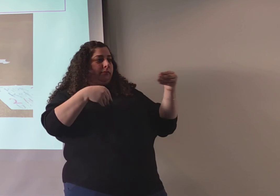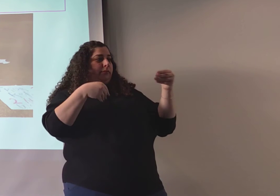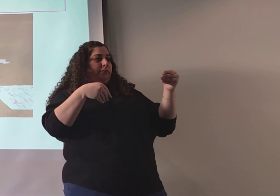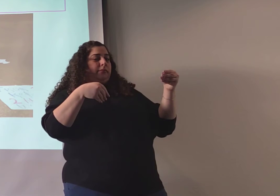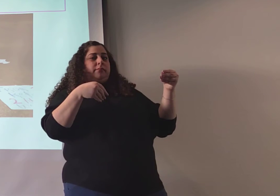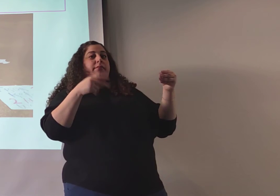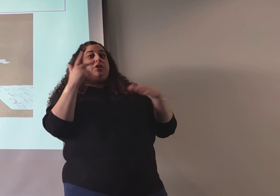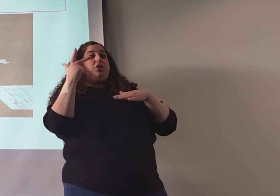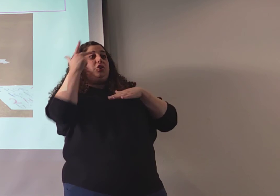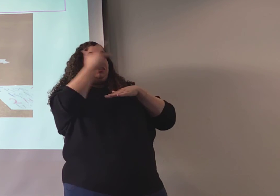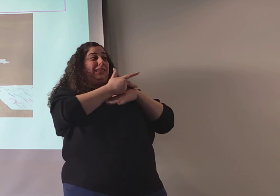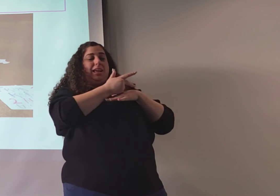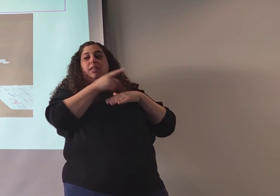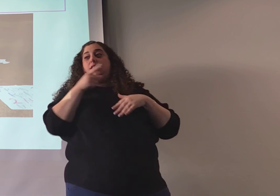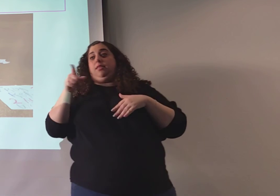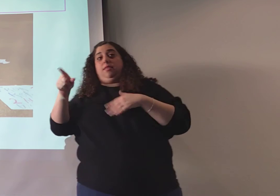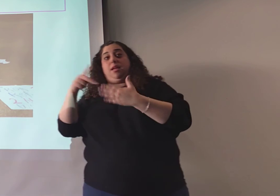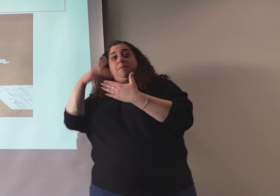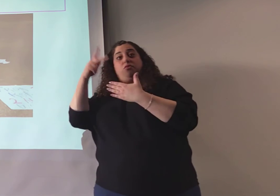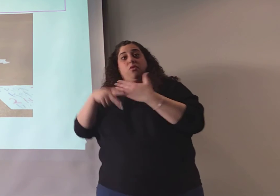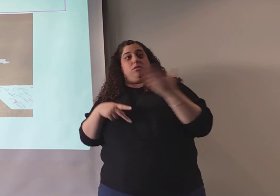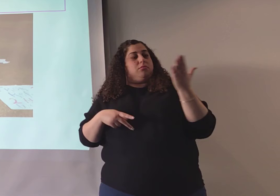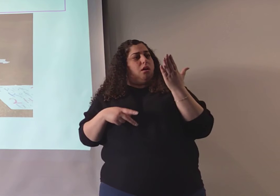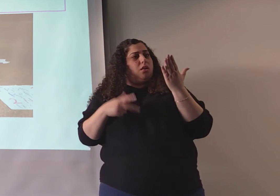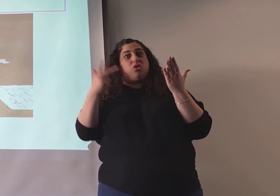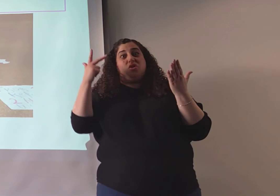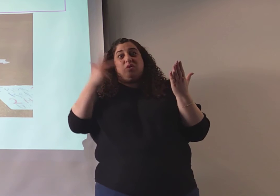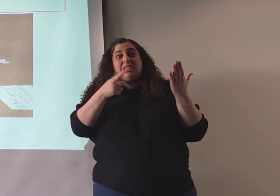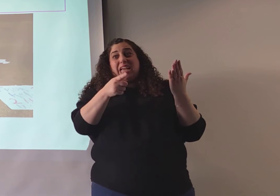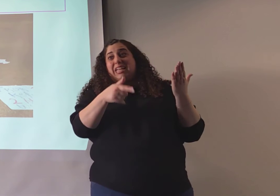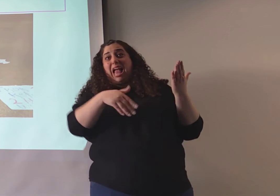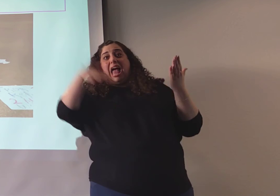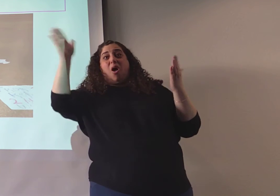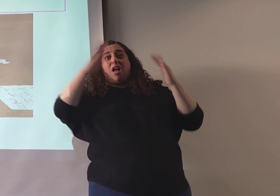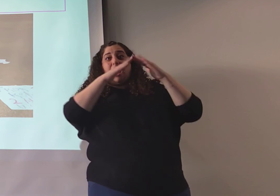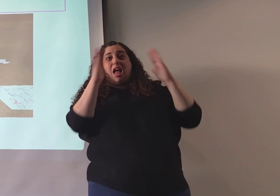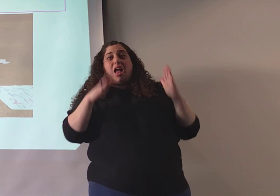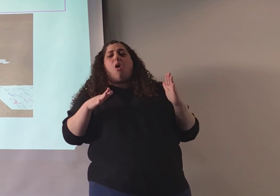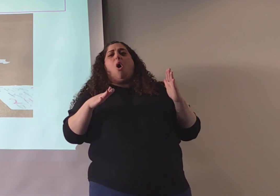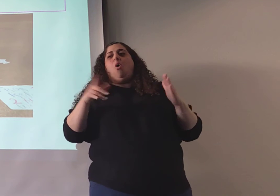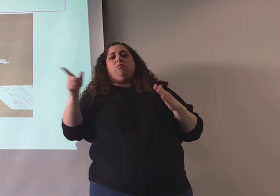If you don’t have that three-day notice, you can still apply, but if you’re in violation